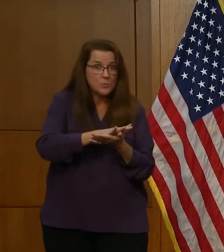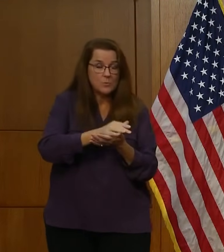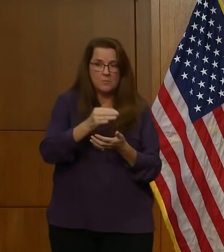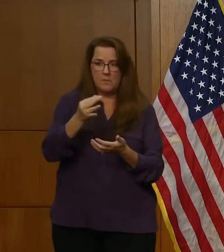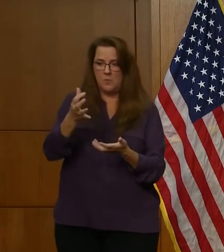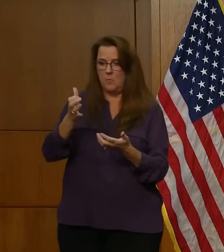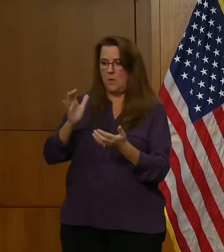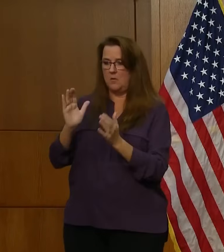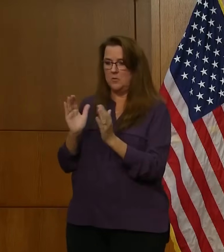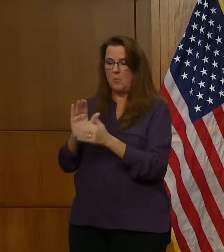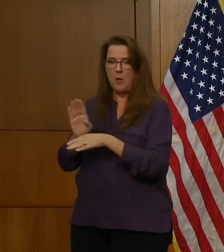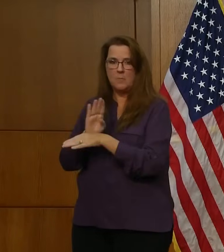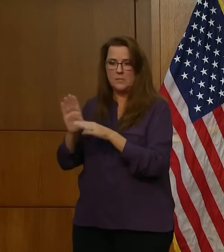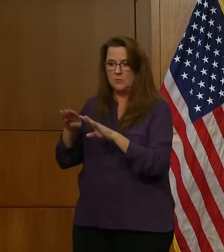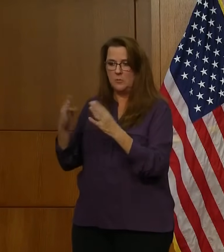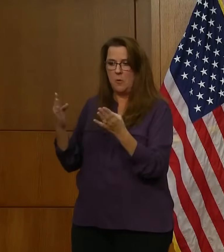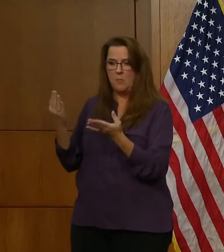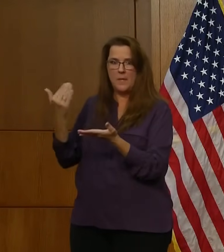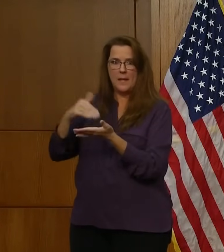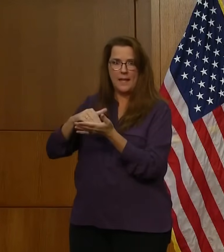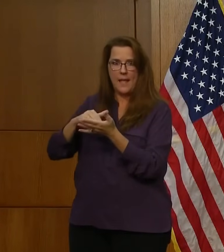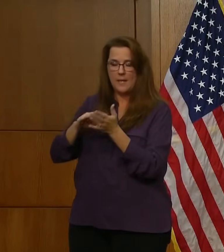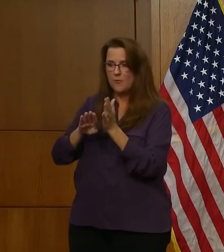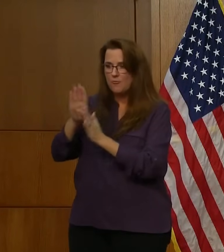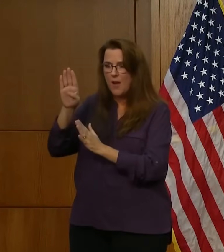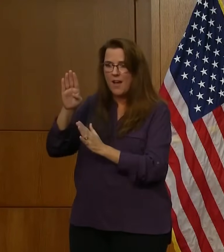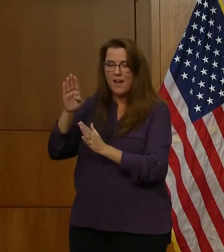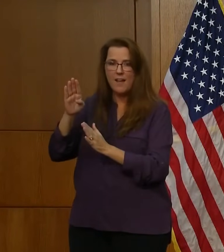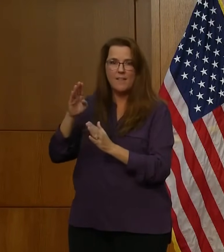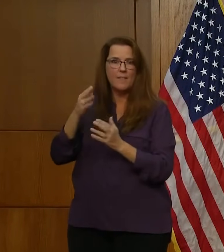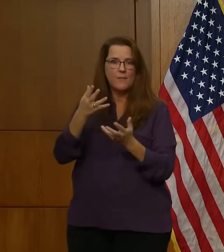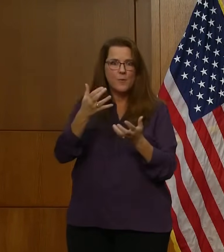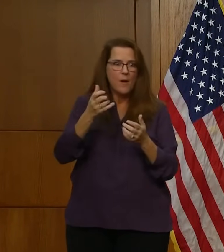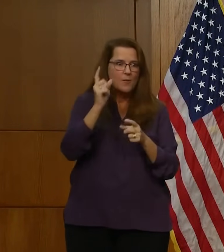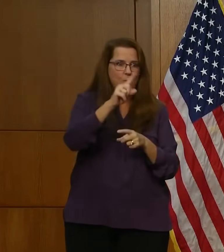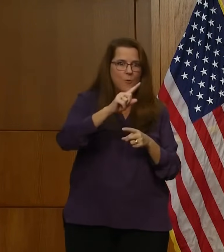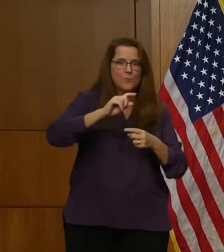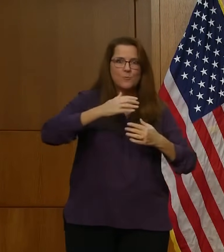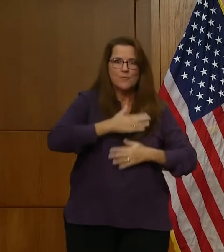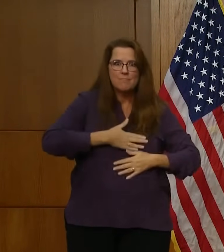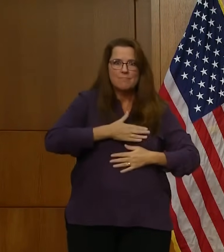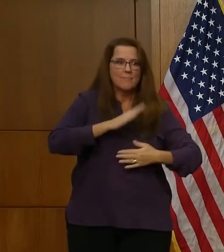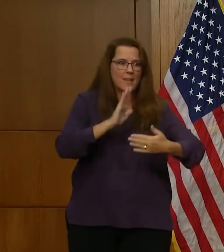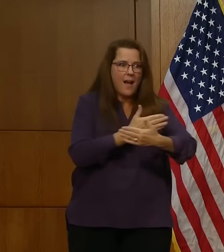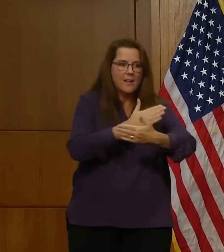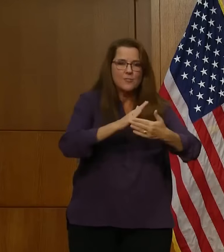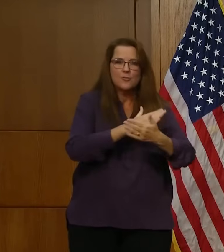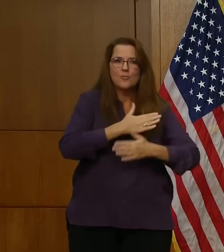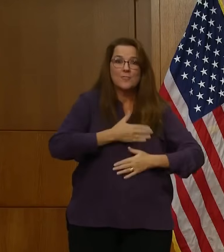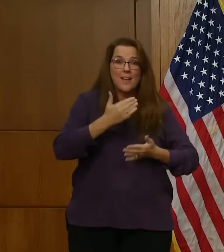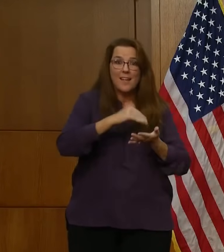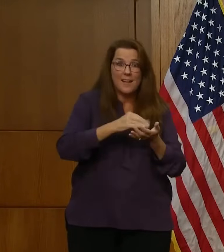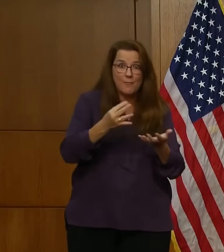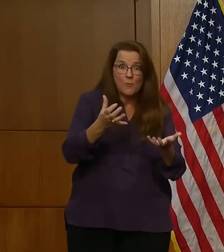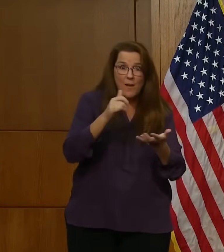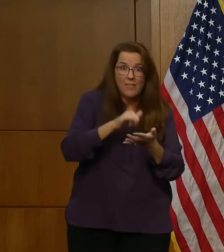BACK IN SCHOOL. SMALL